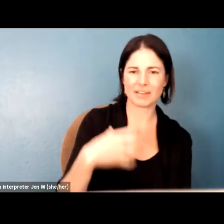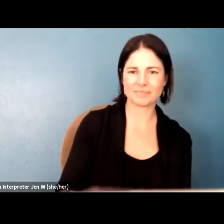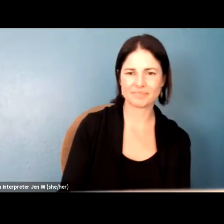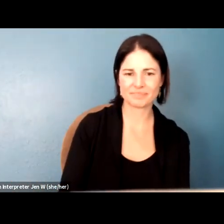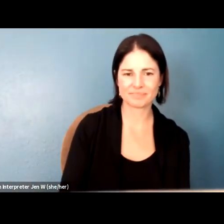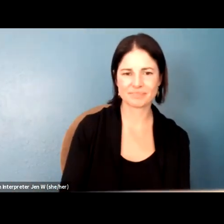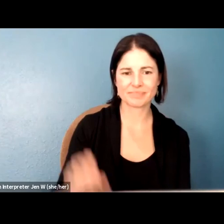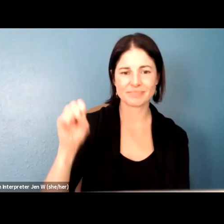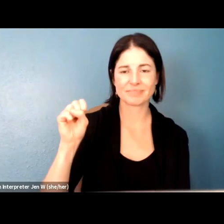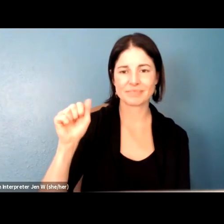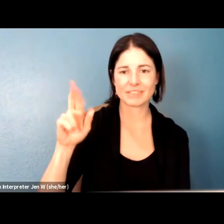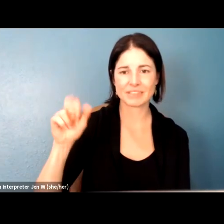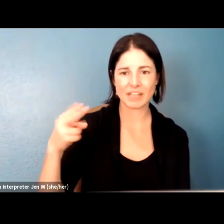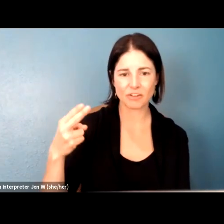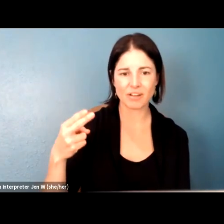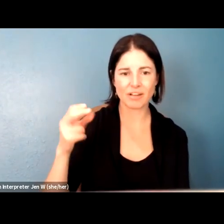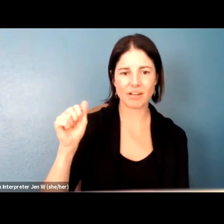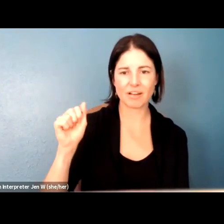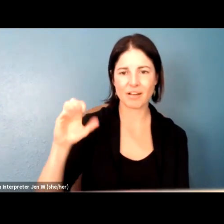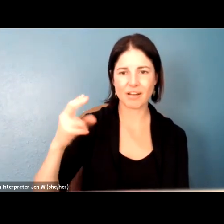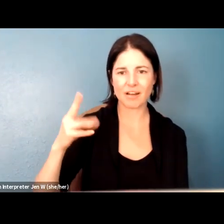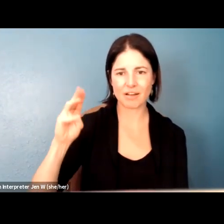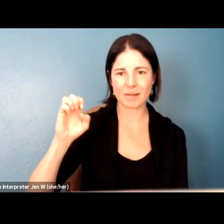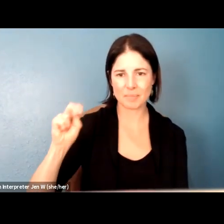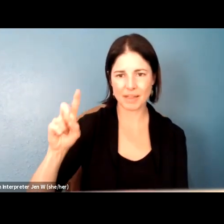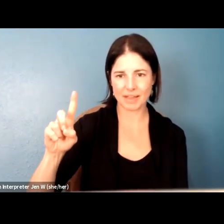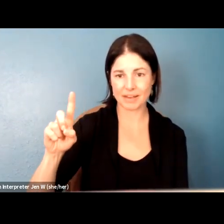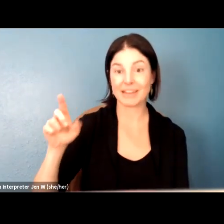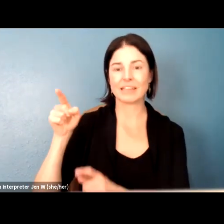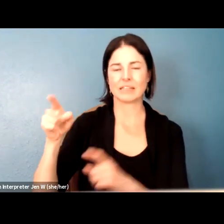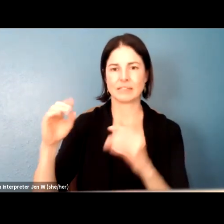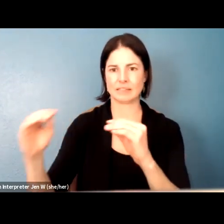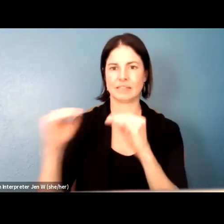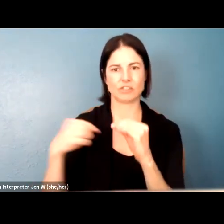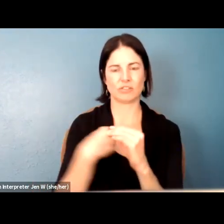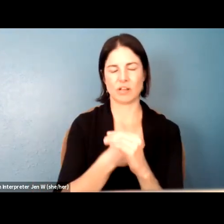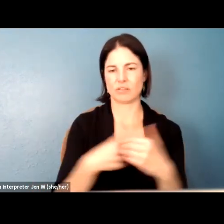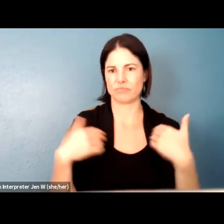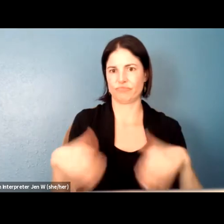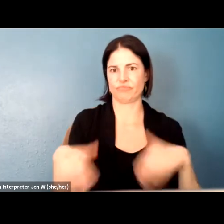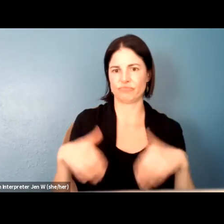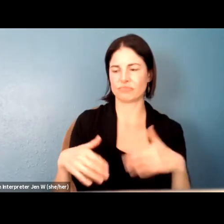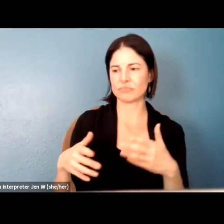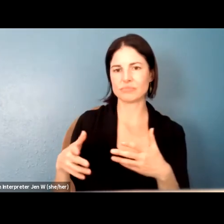Ah, M Ed teaches that so well, that person when they complain,